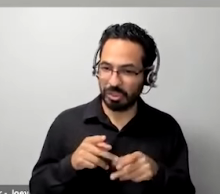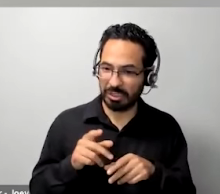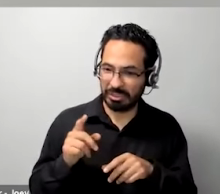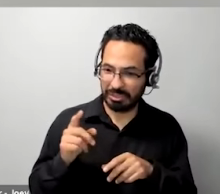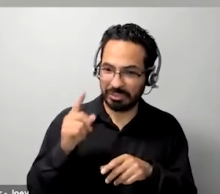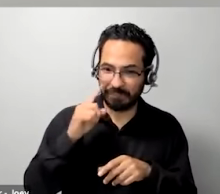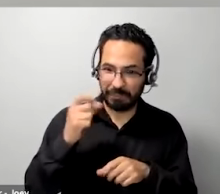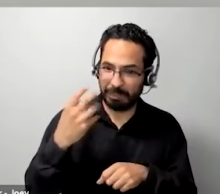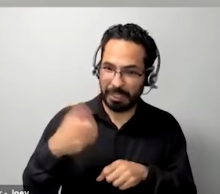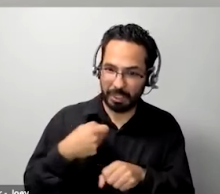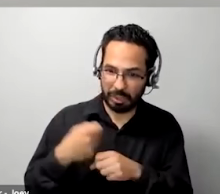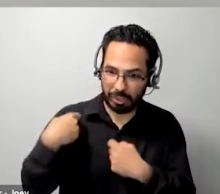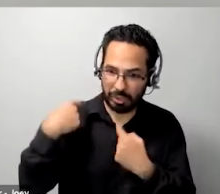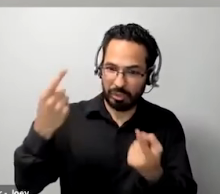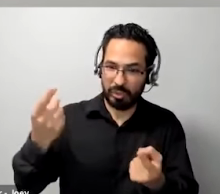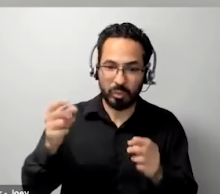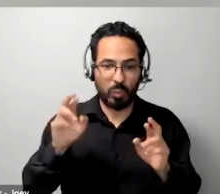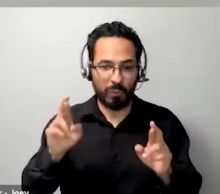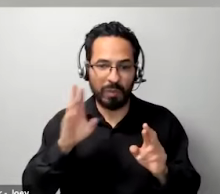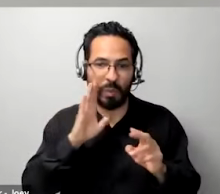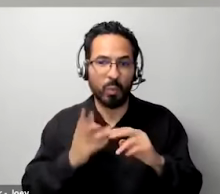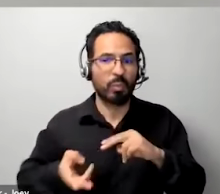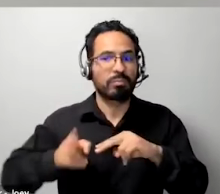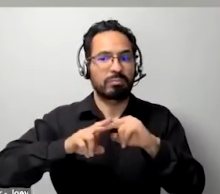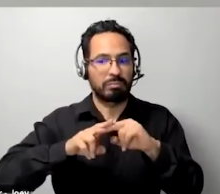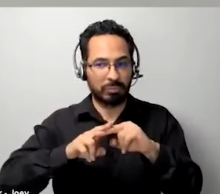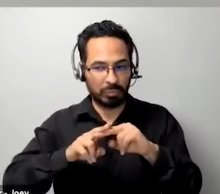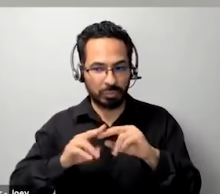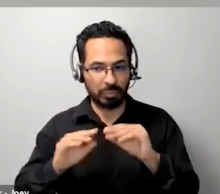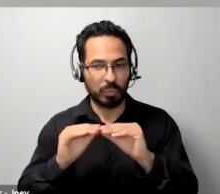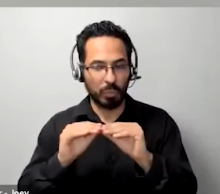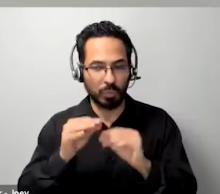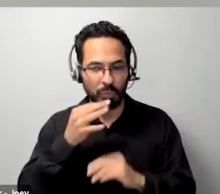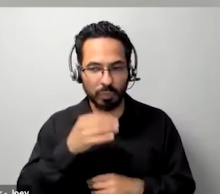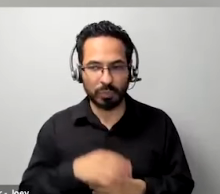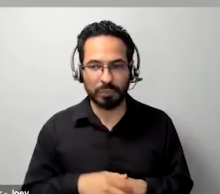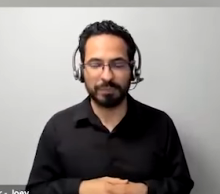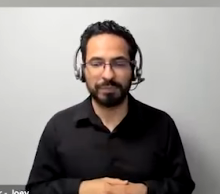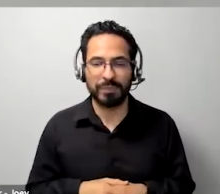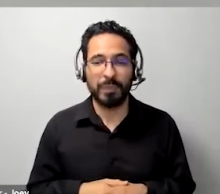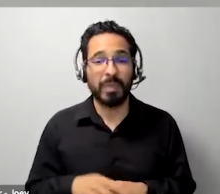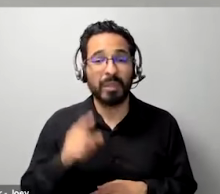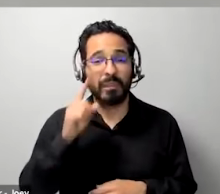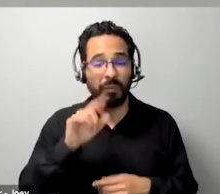so hopefully, that will have an uptick in the future. And then as far as internship programs,